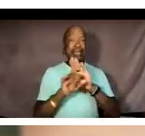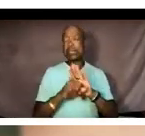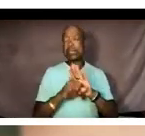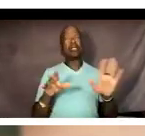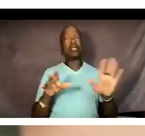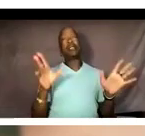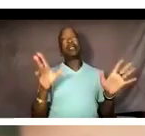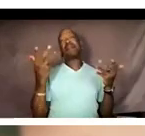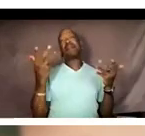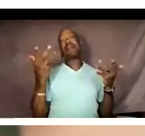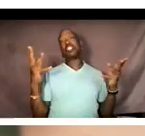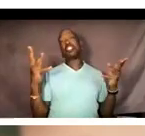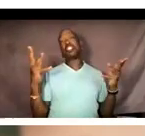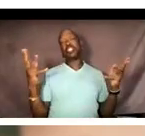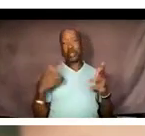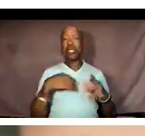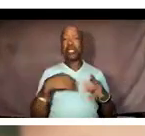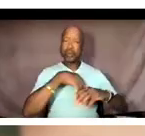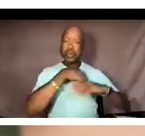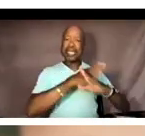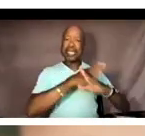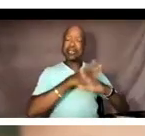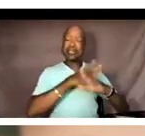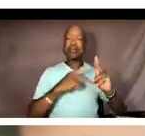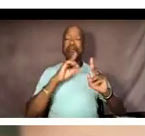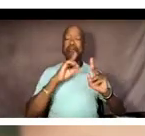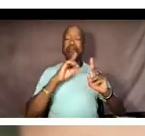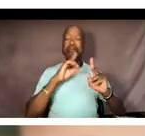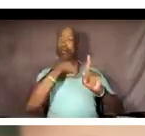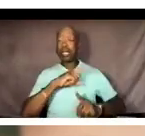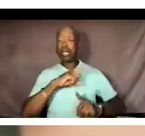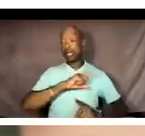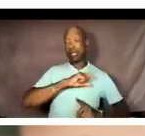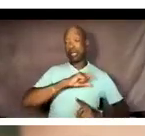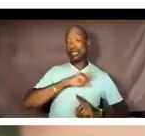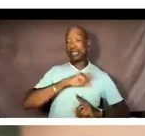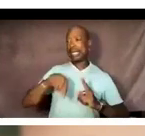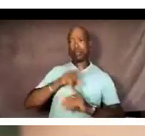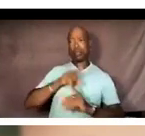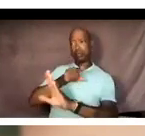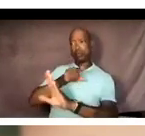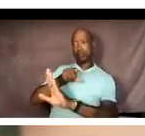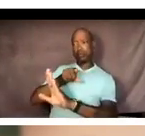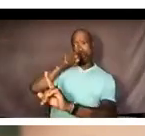wearers from targeting cops cannot single out a one person if everybody is wearing a mask and